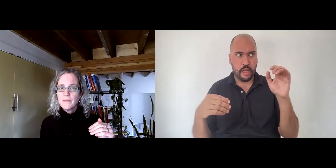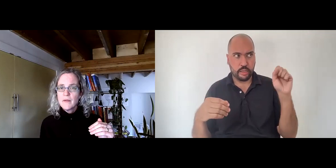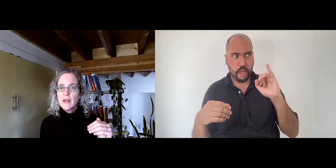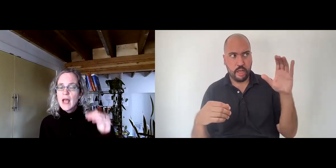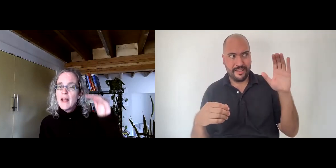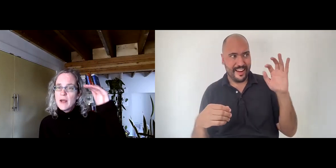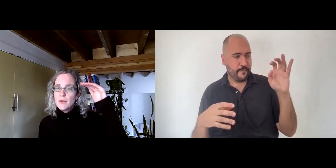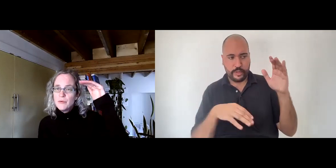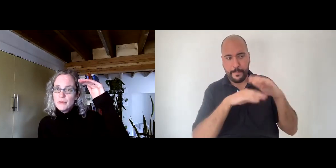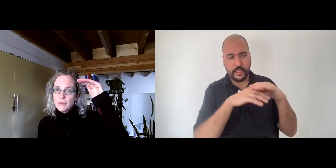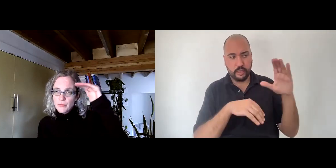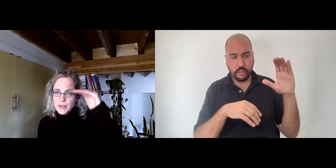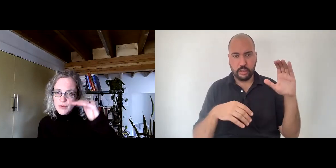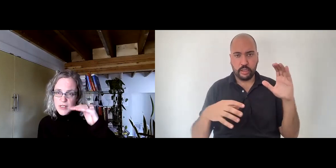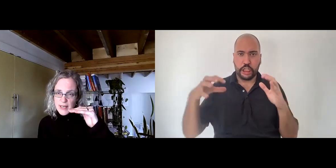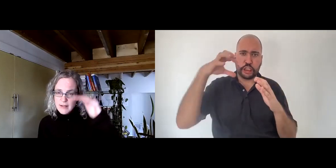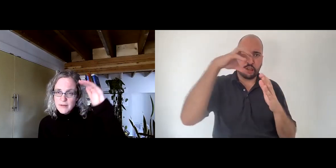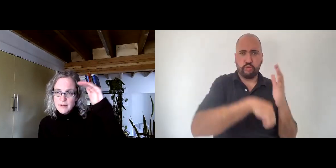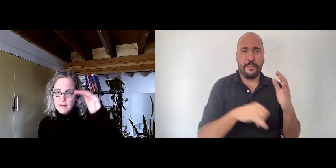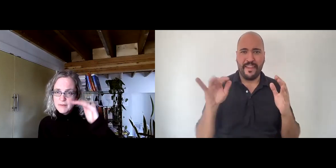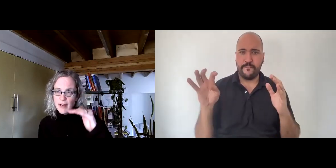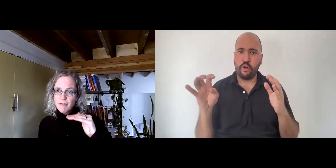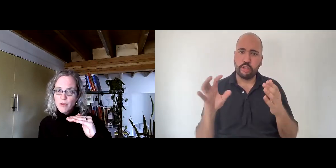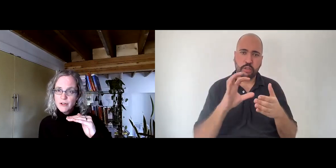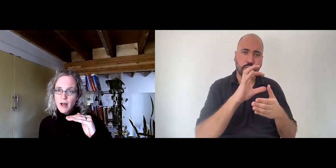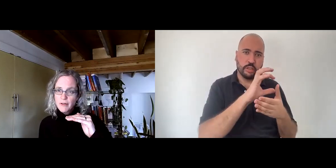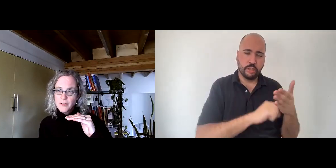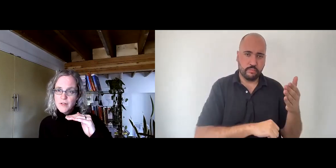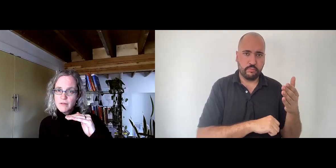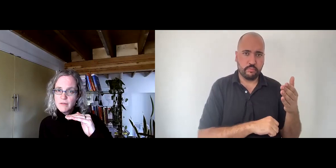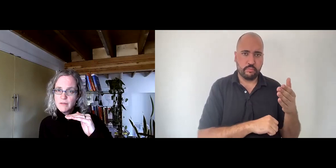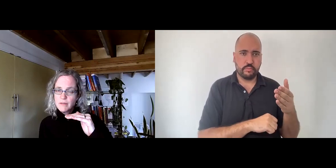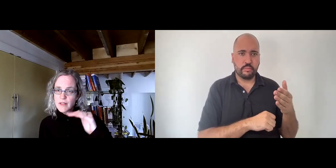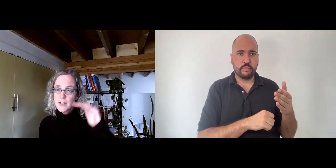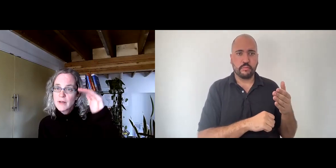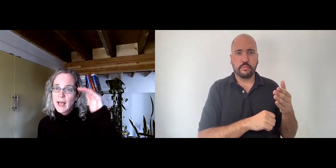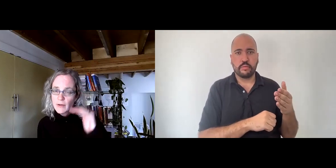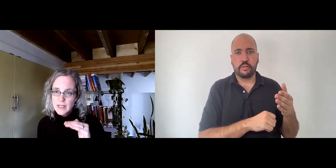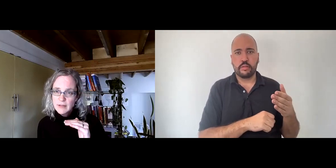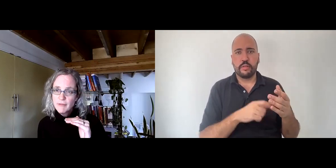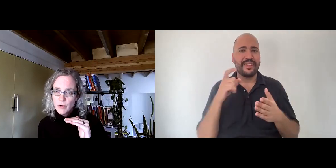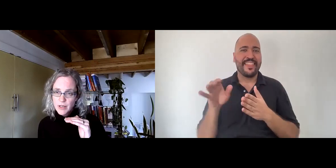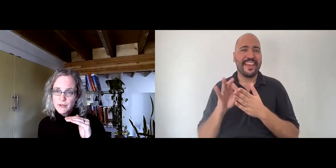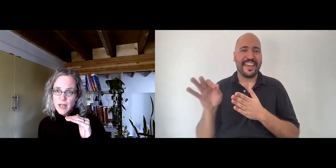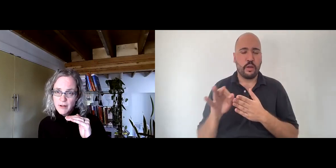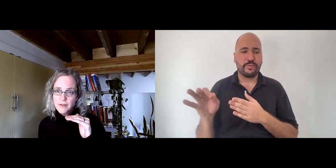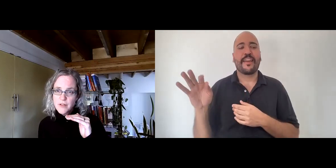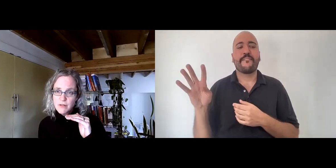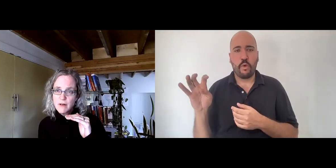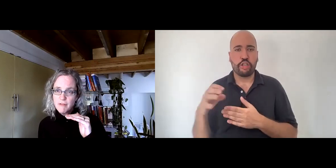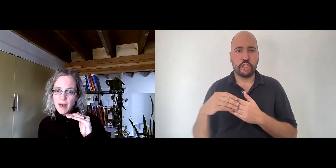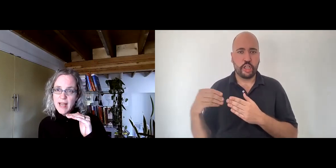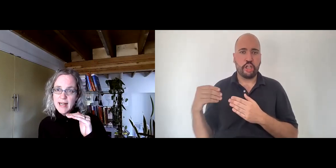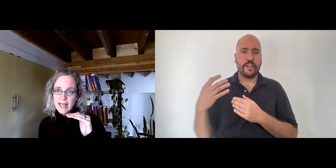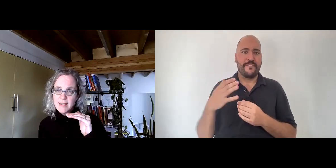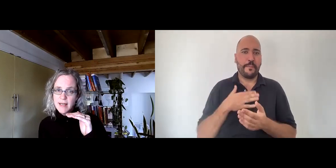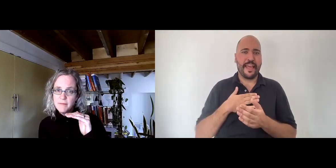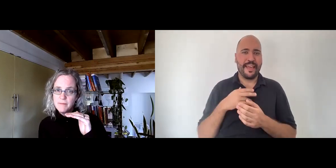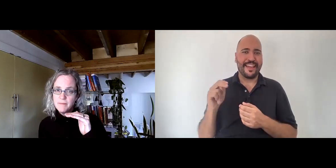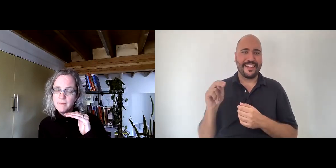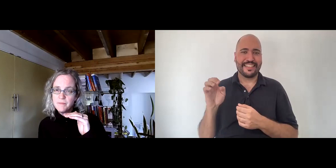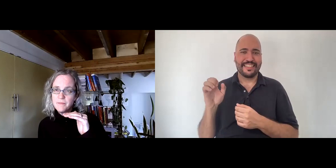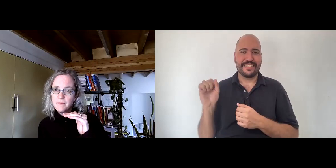And they would reduce it by $400, cause they're counting $400 of my NESE.